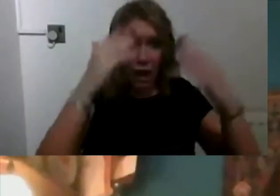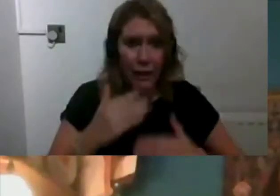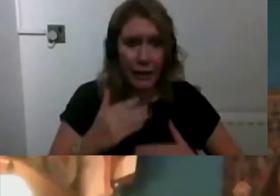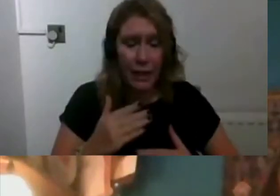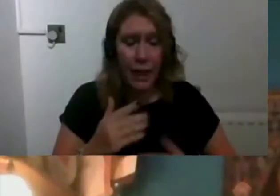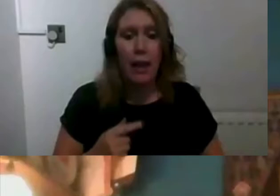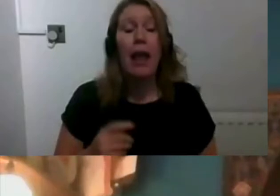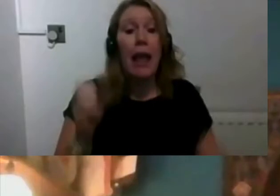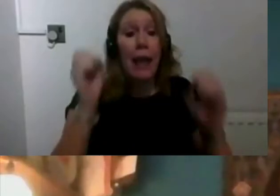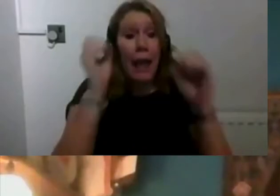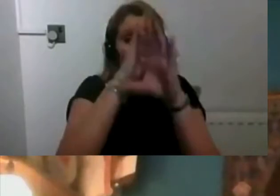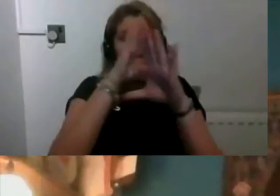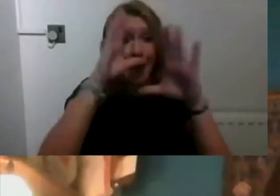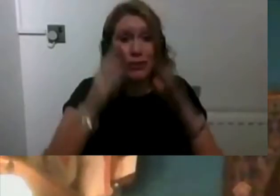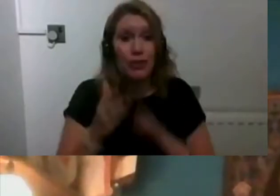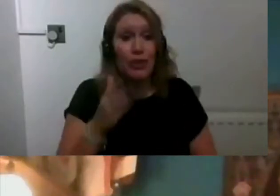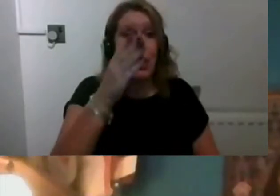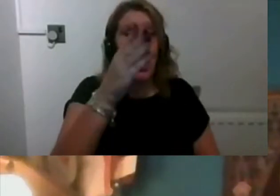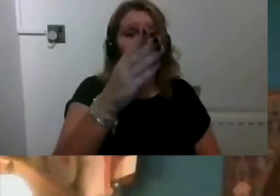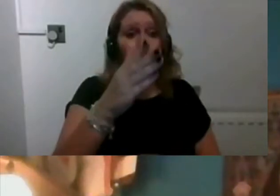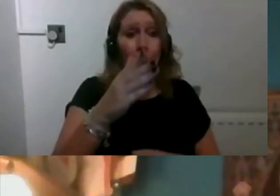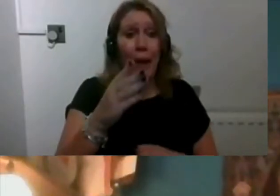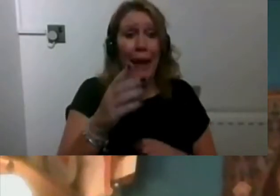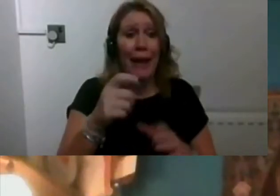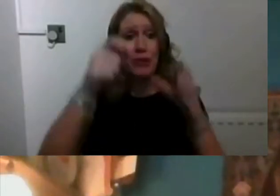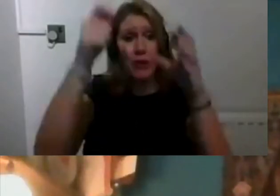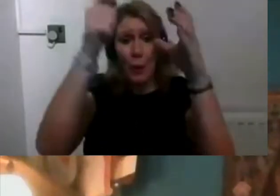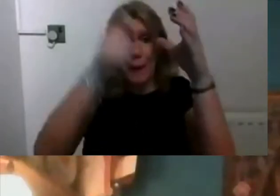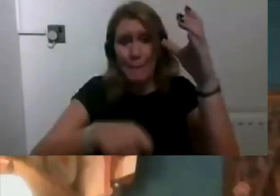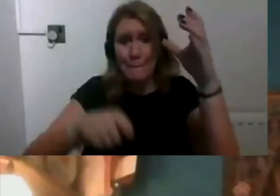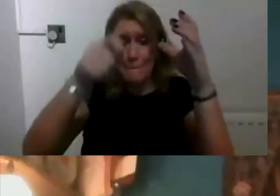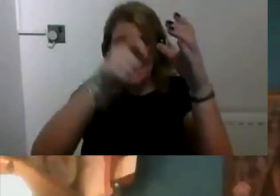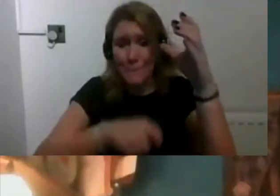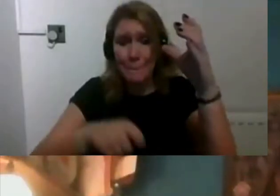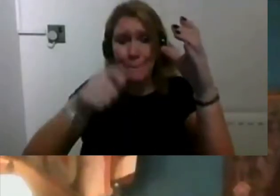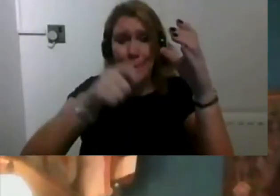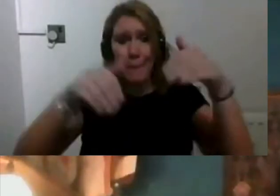And letting it all out. When the man says?